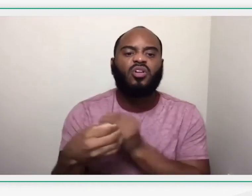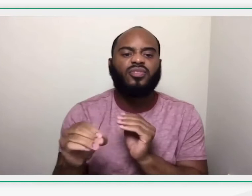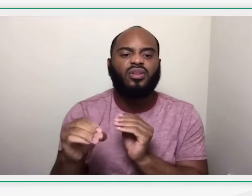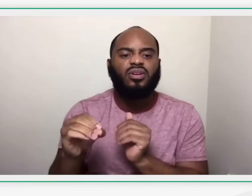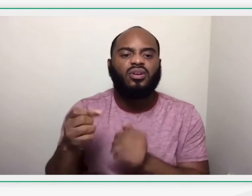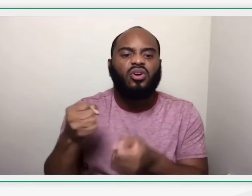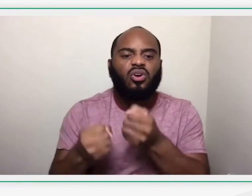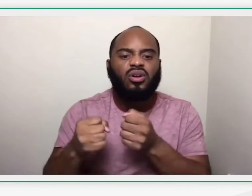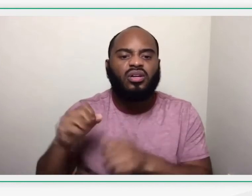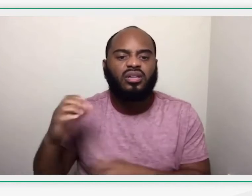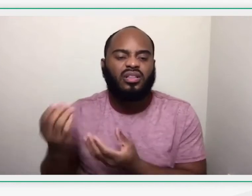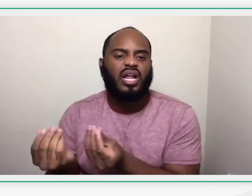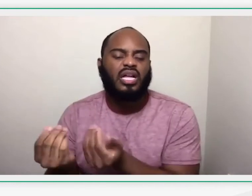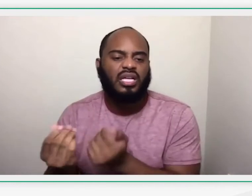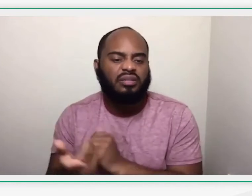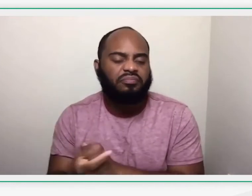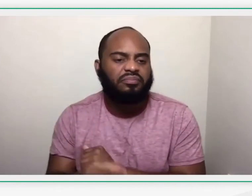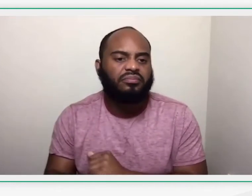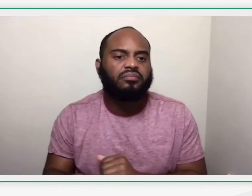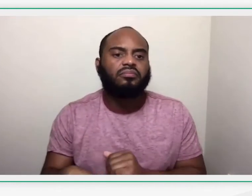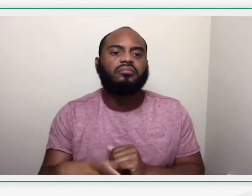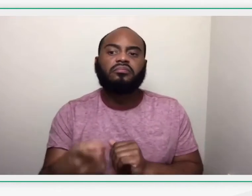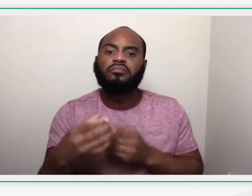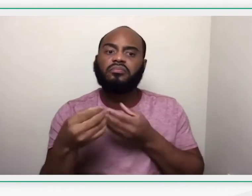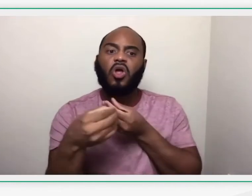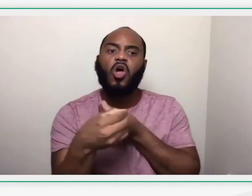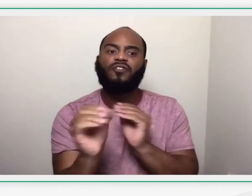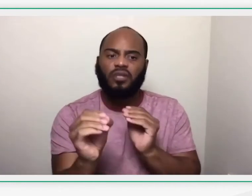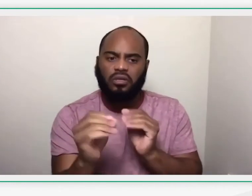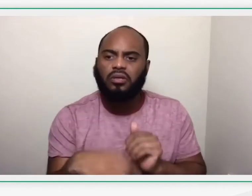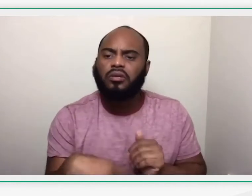For leases -- leasing offices, property, or automobiles --